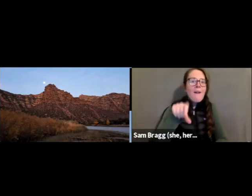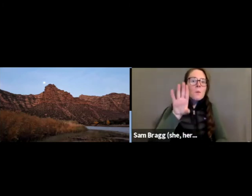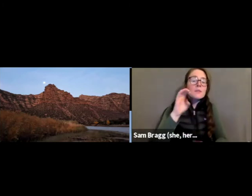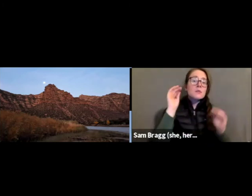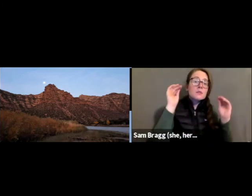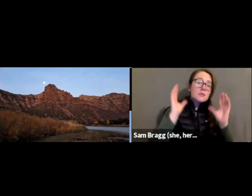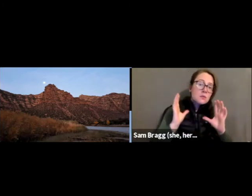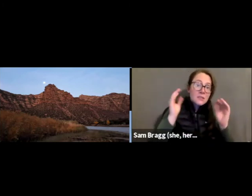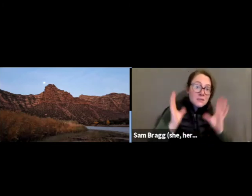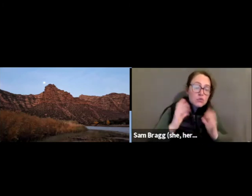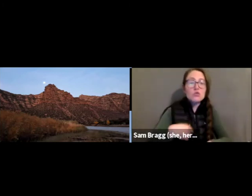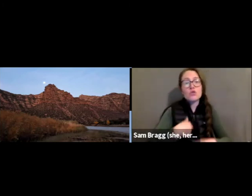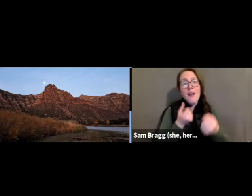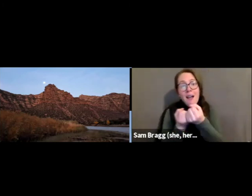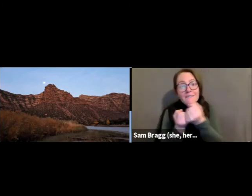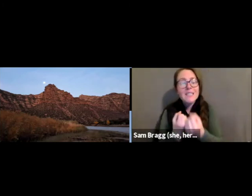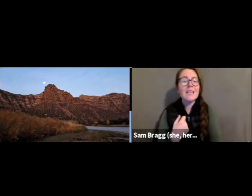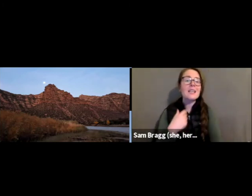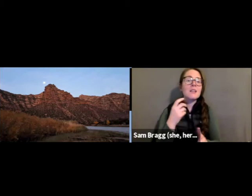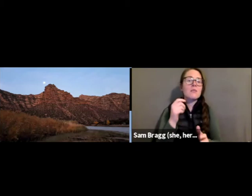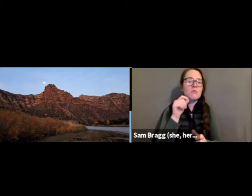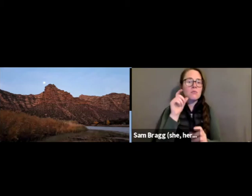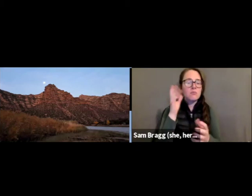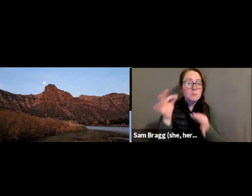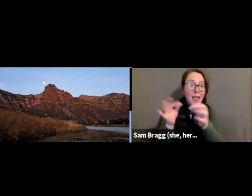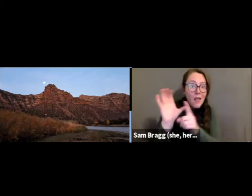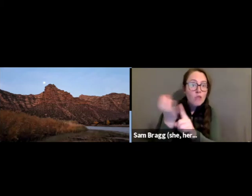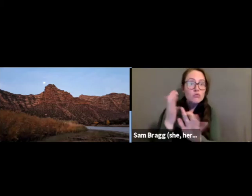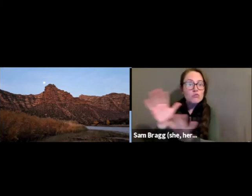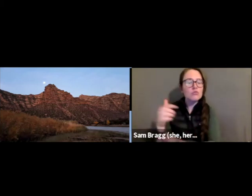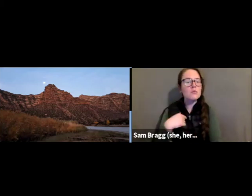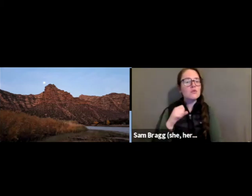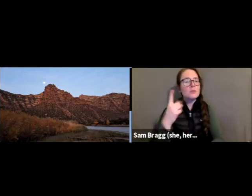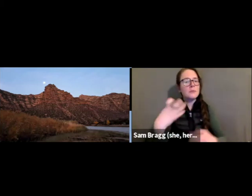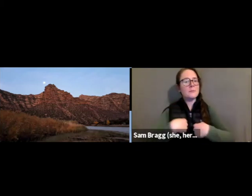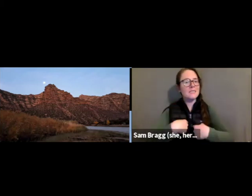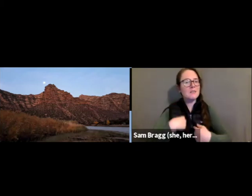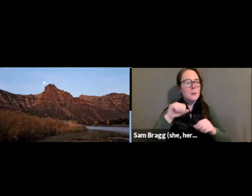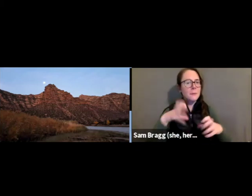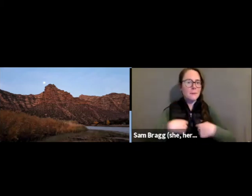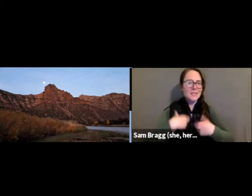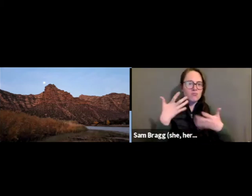and i think the biggest reward for myself was being able to finally just be myself